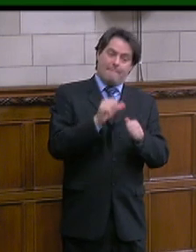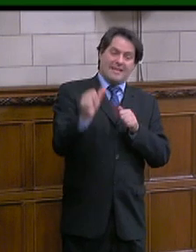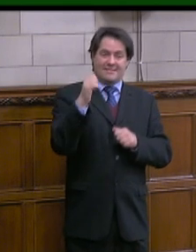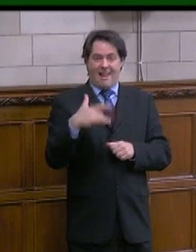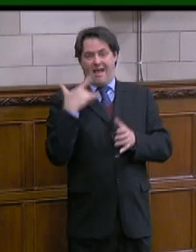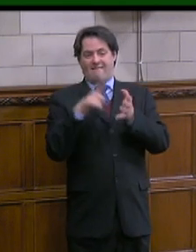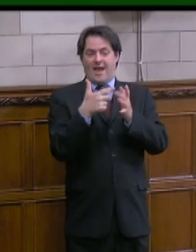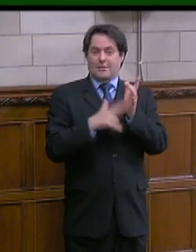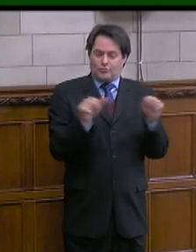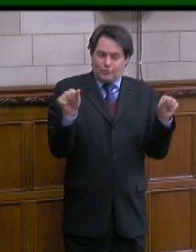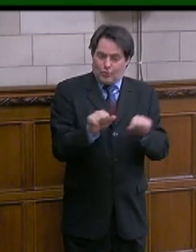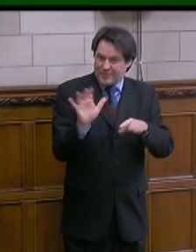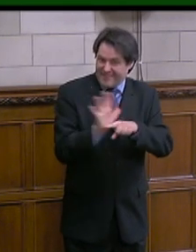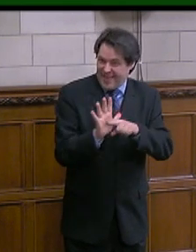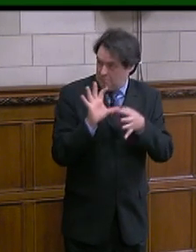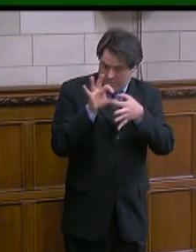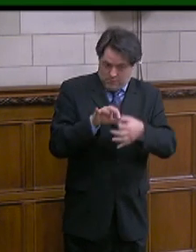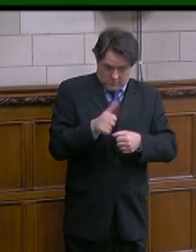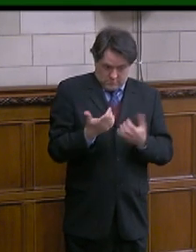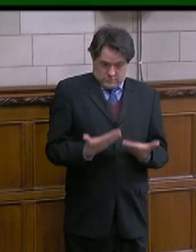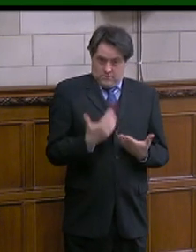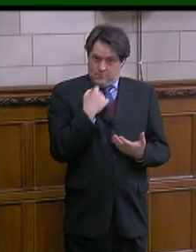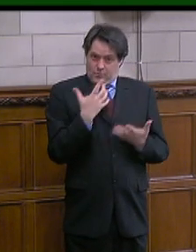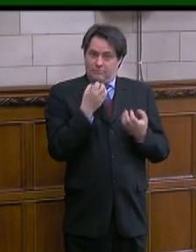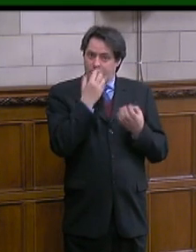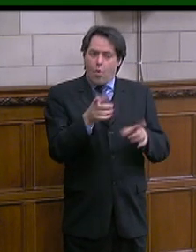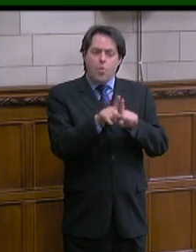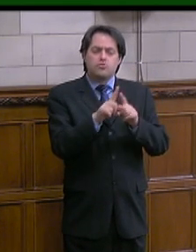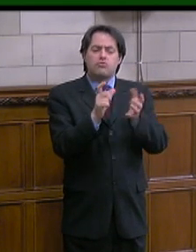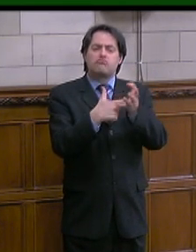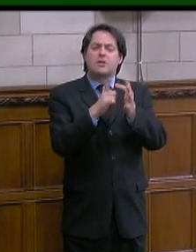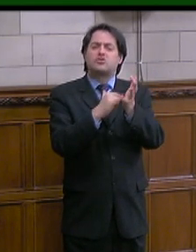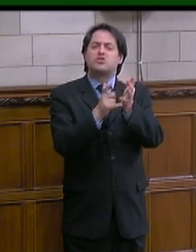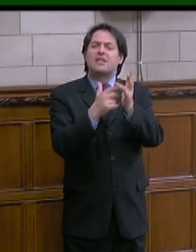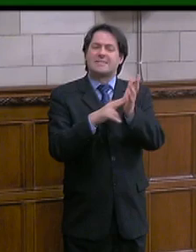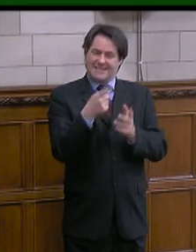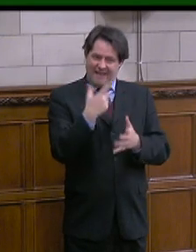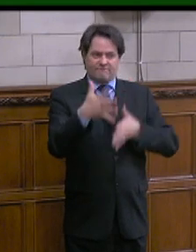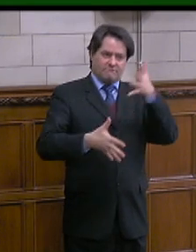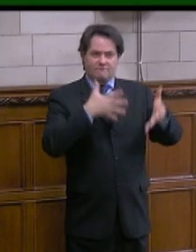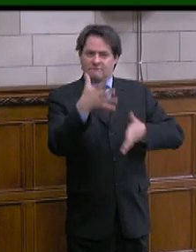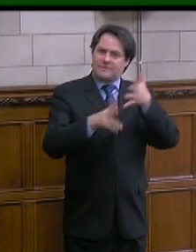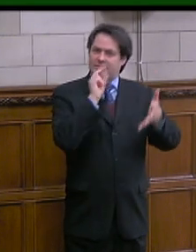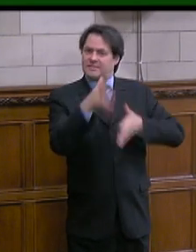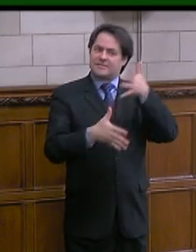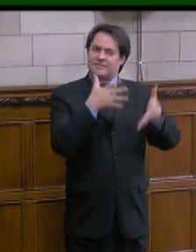Furthermore, the acceptance speech by actress Rachel Shenton was signed—another achievement,